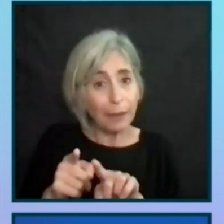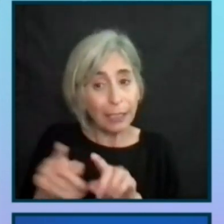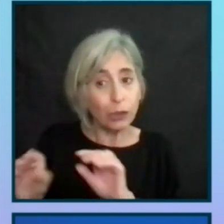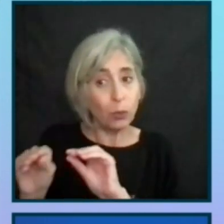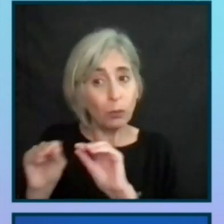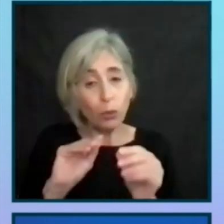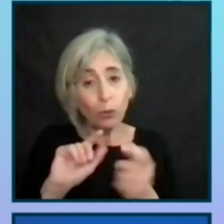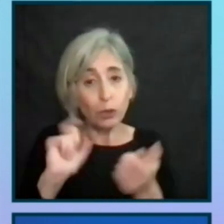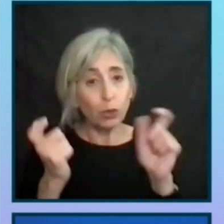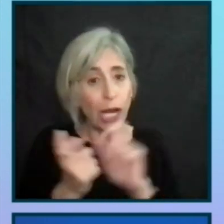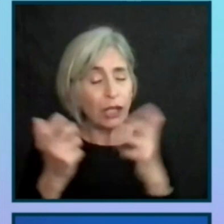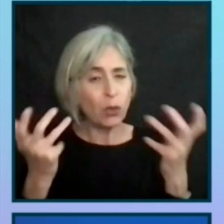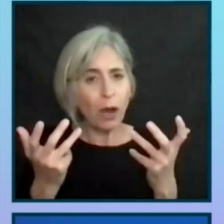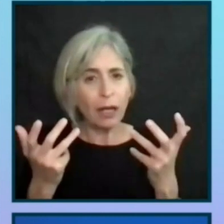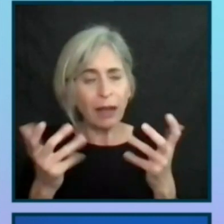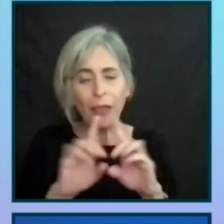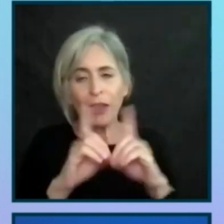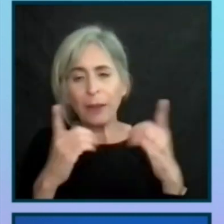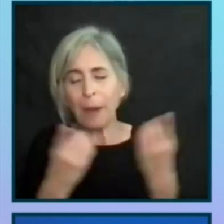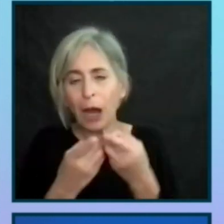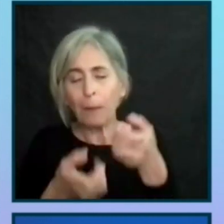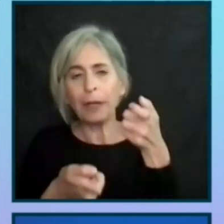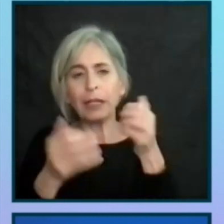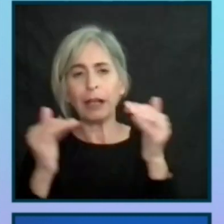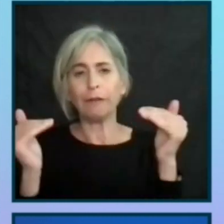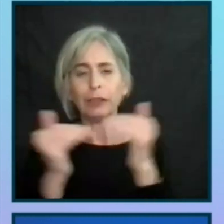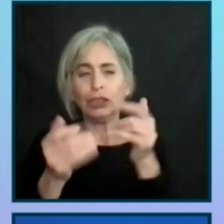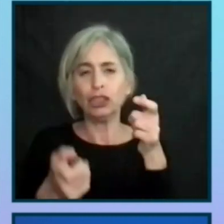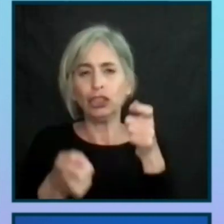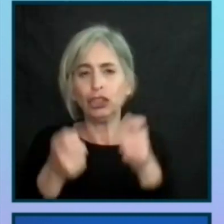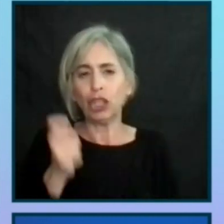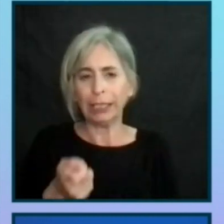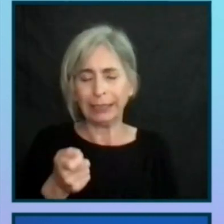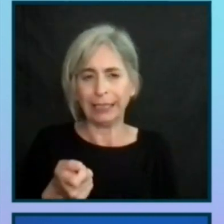it's getting the Department of Justice to make a change